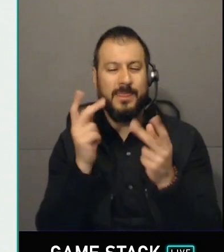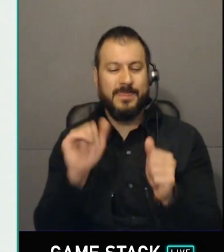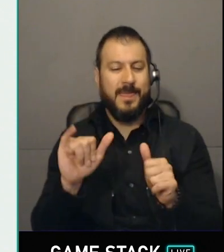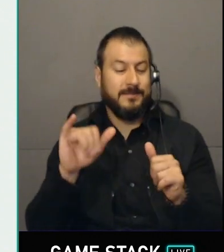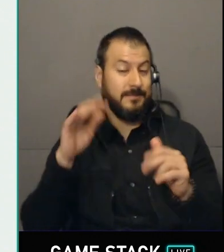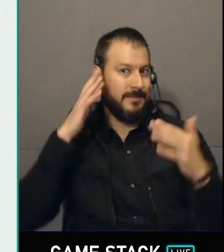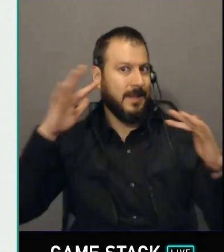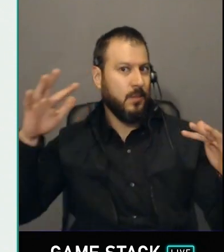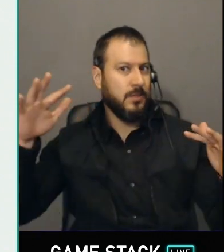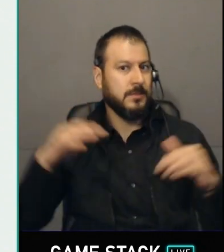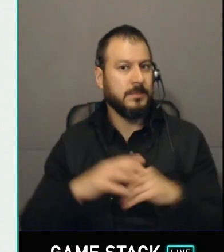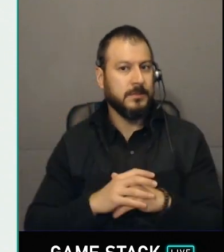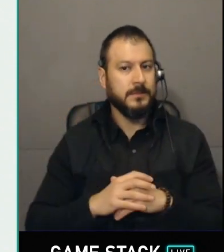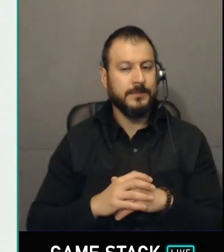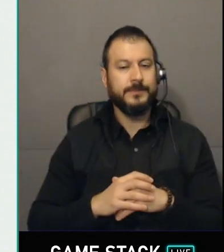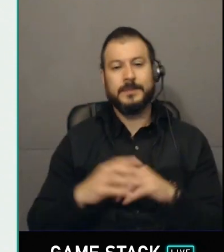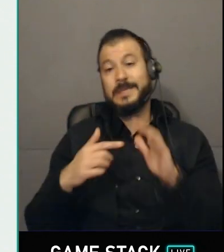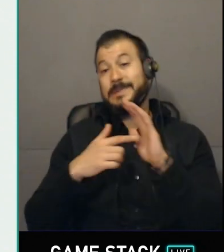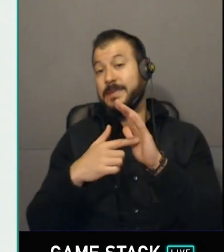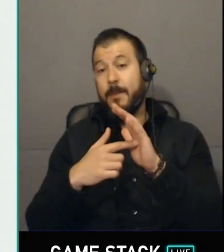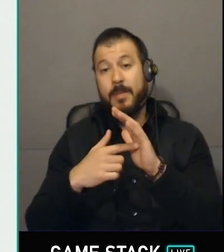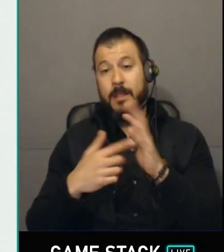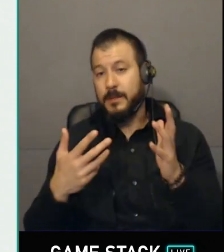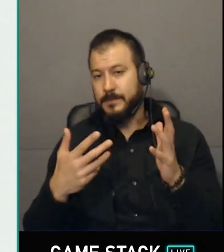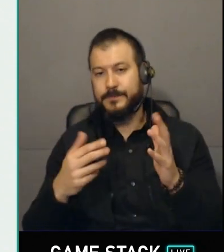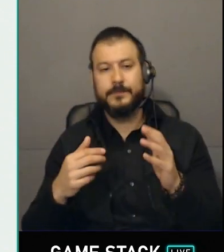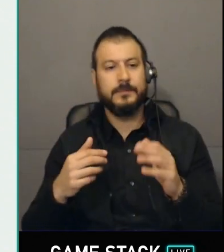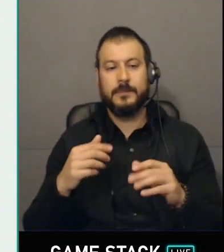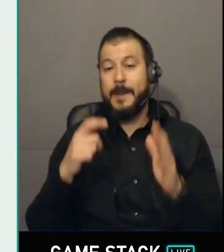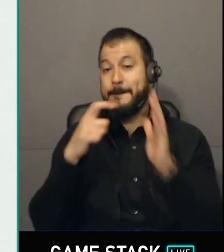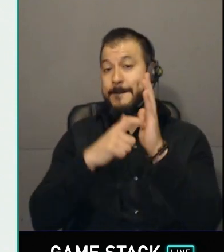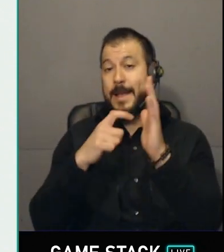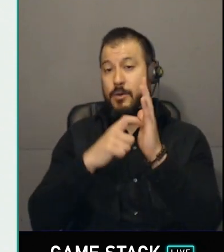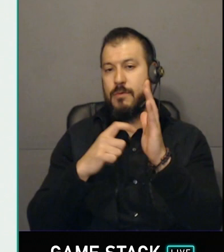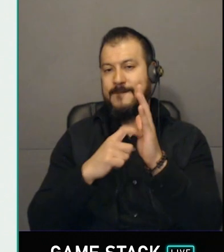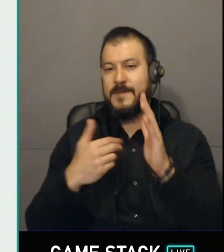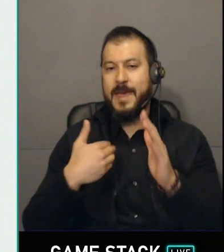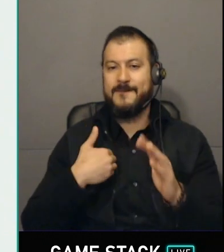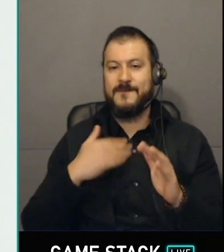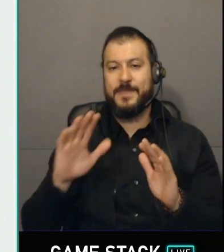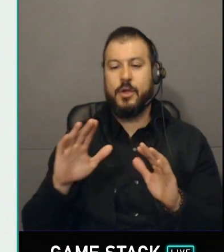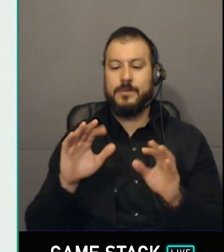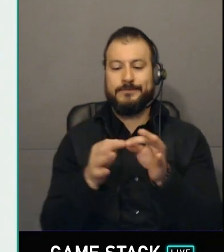A couple of examples of this, Minecraft has what they call their subtitles,